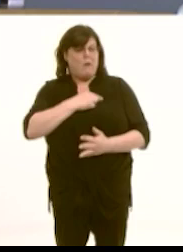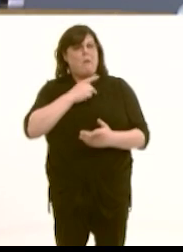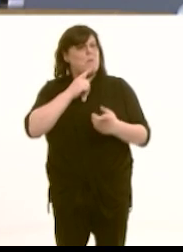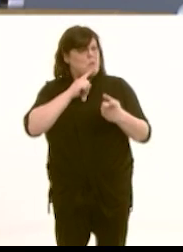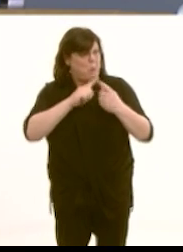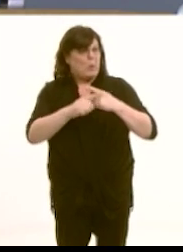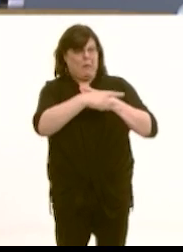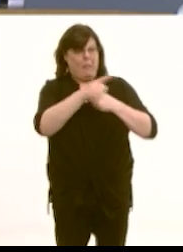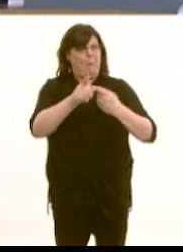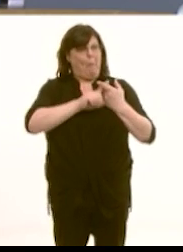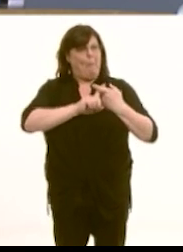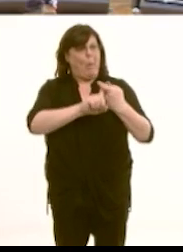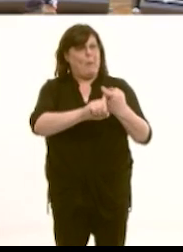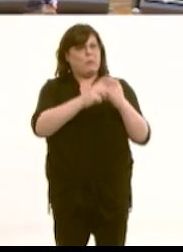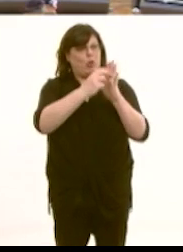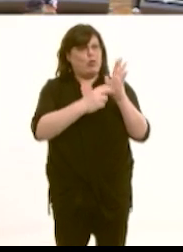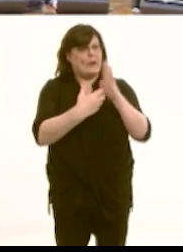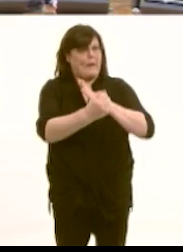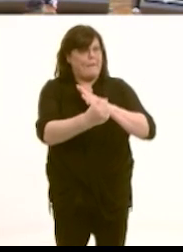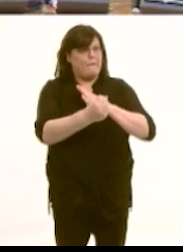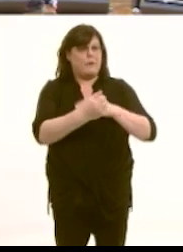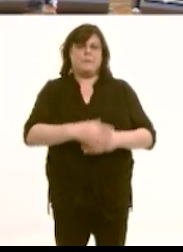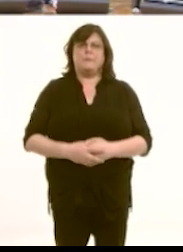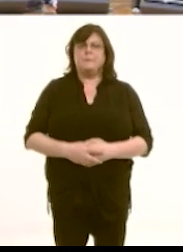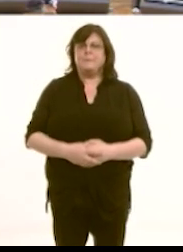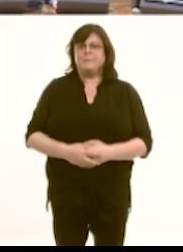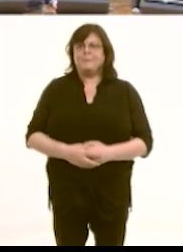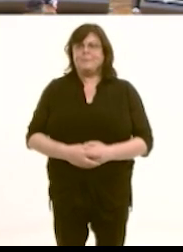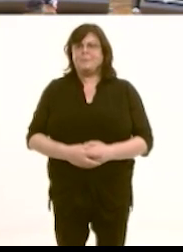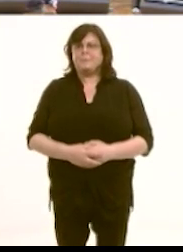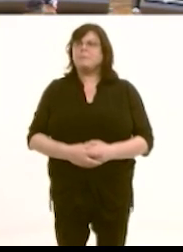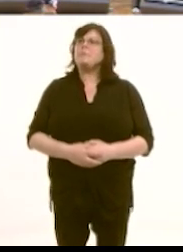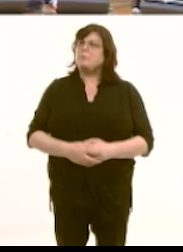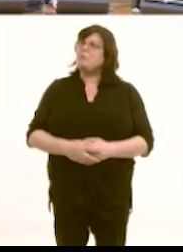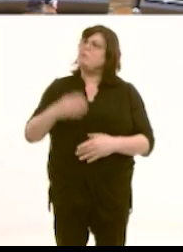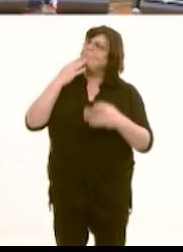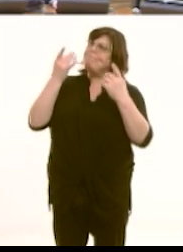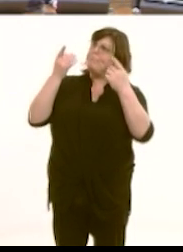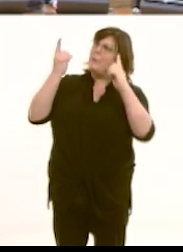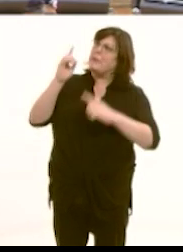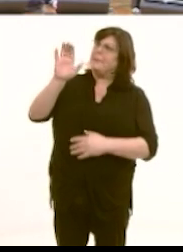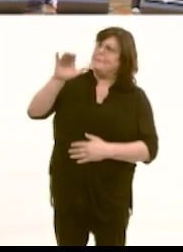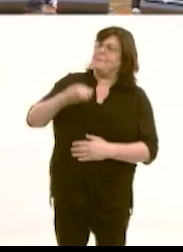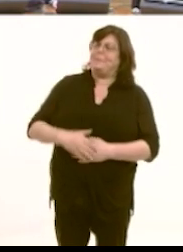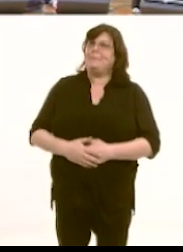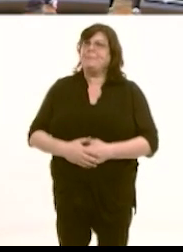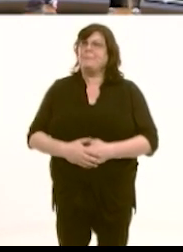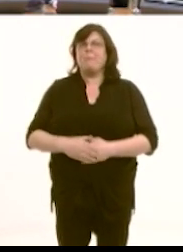employed, of course, by the NHS itself. Aled Roberts: First Minister, one of the things that concerns the people of north Wales most